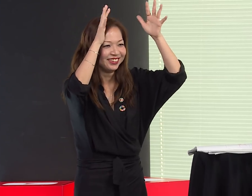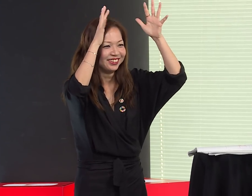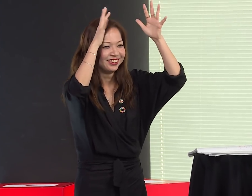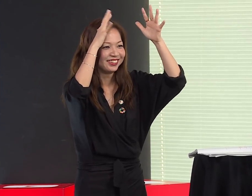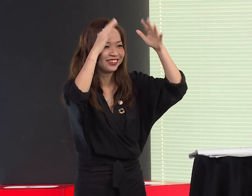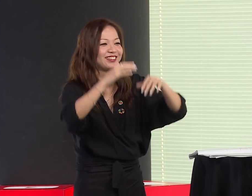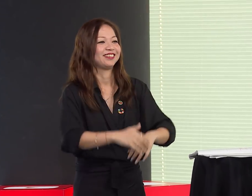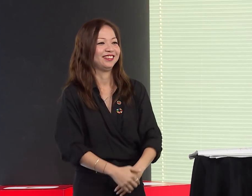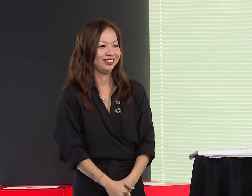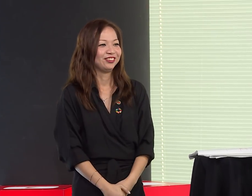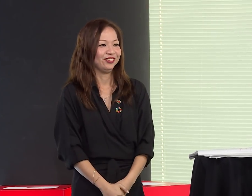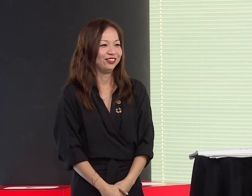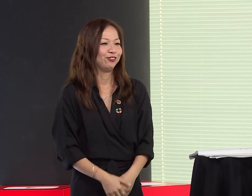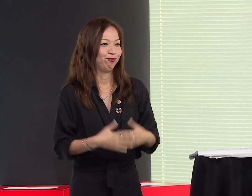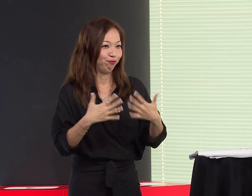So for the various -- the ambassadors